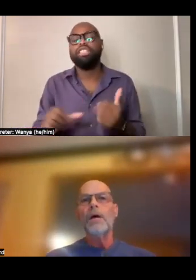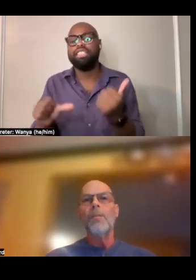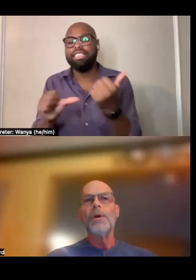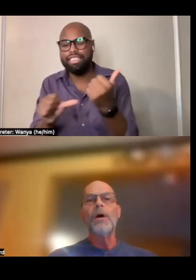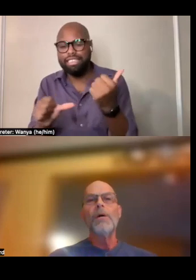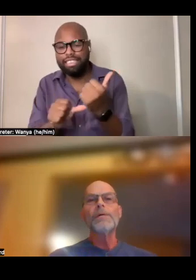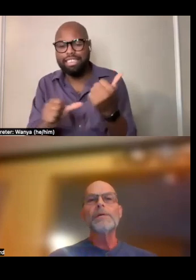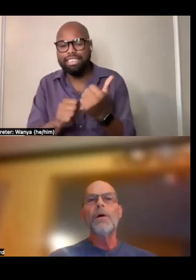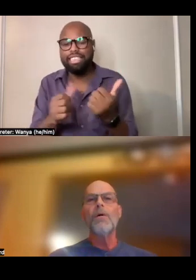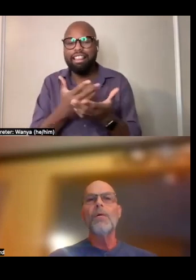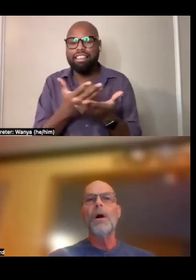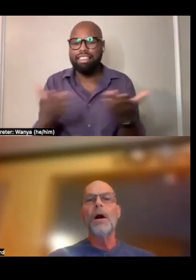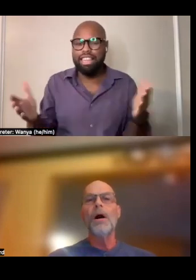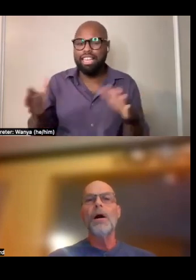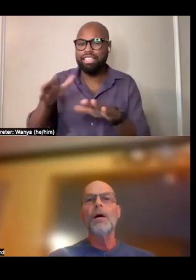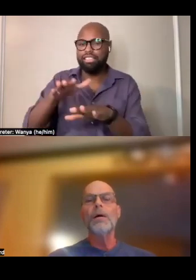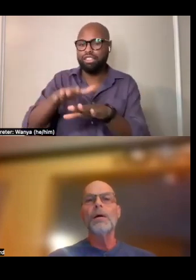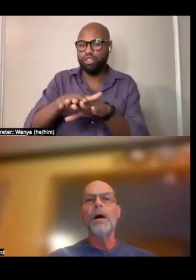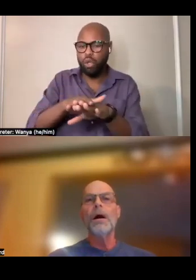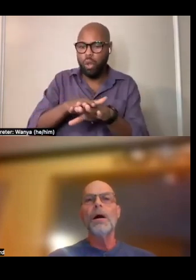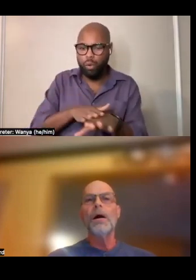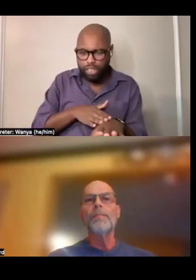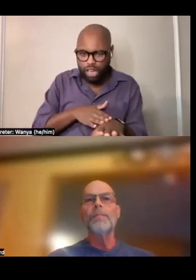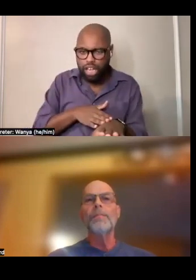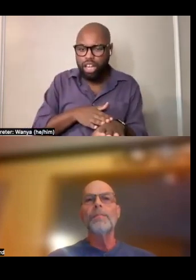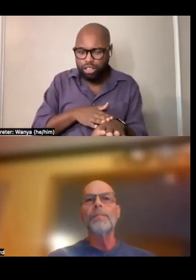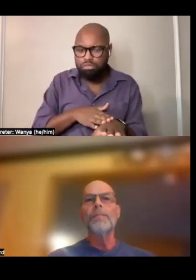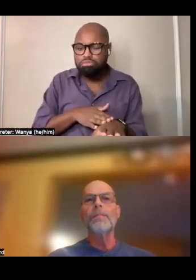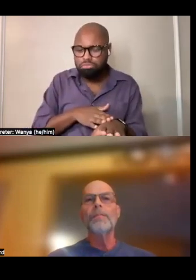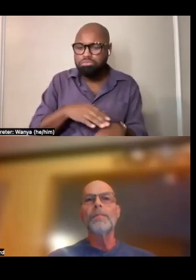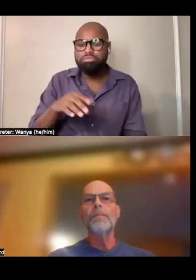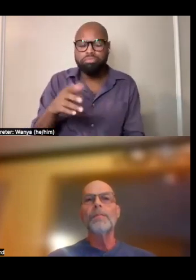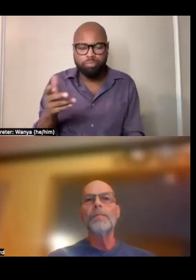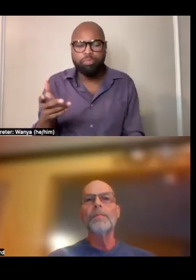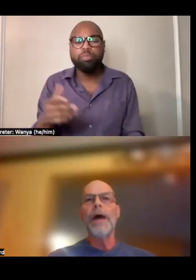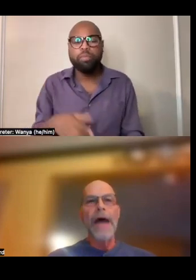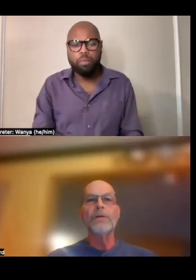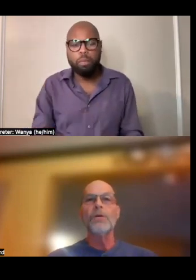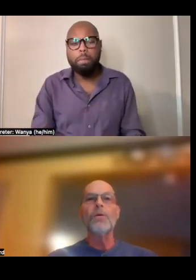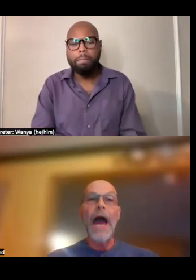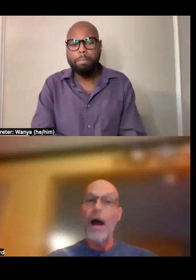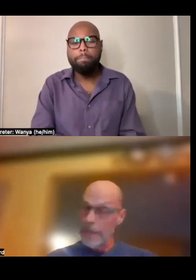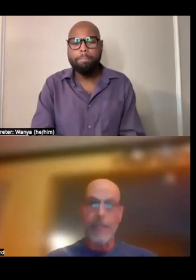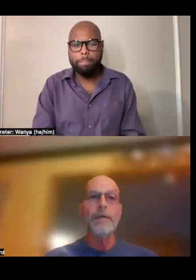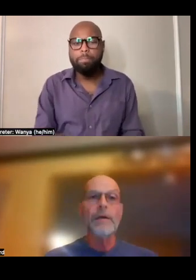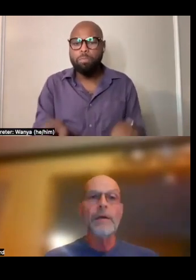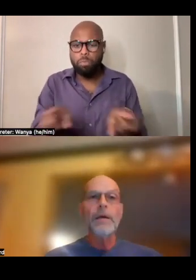But it also had to do with housing,